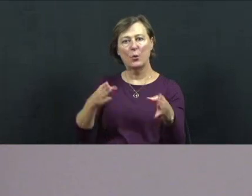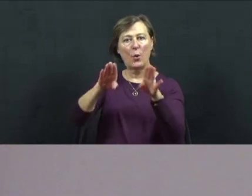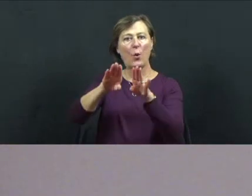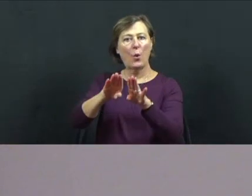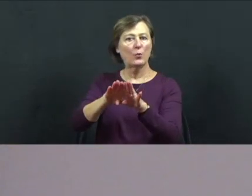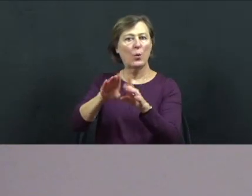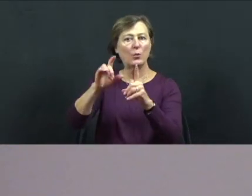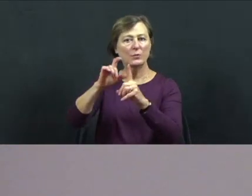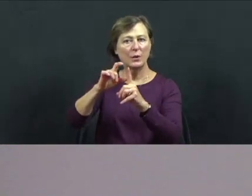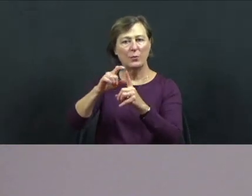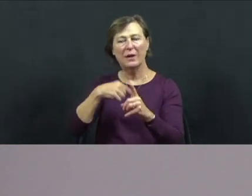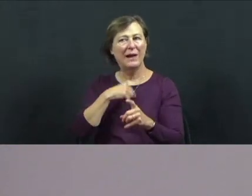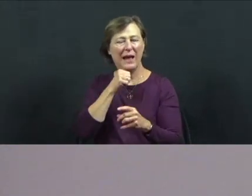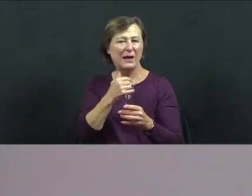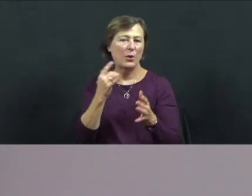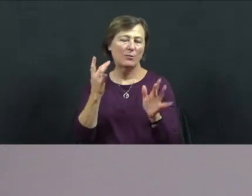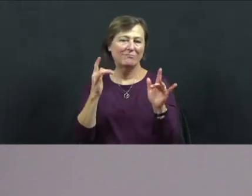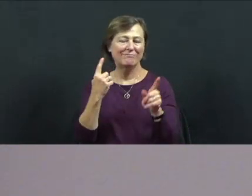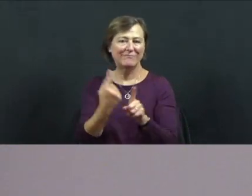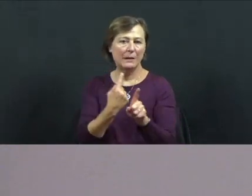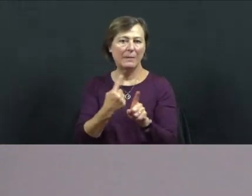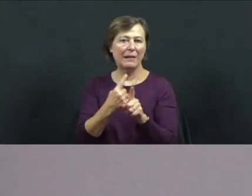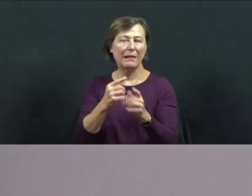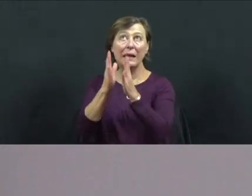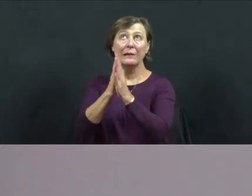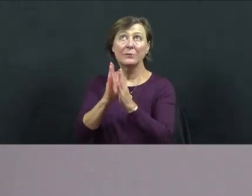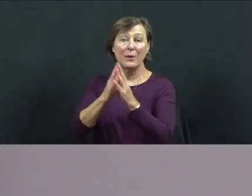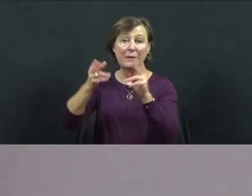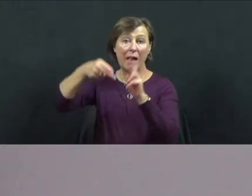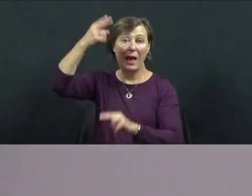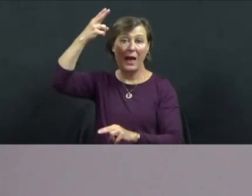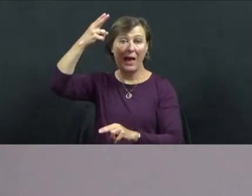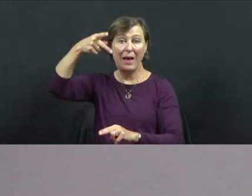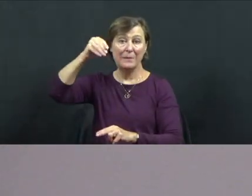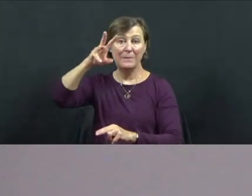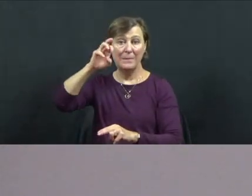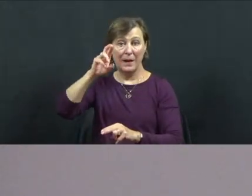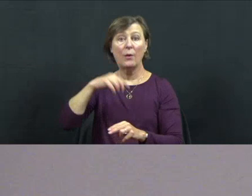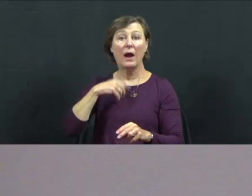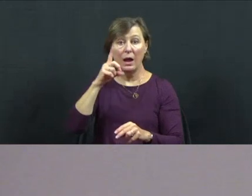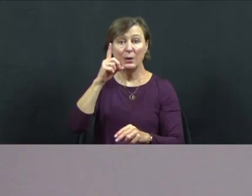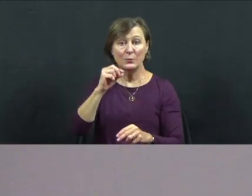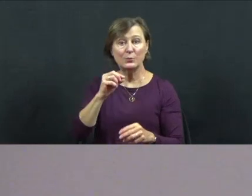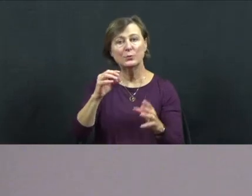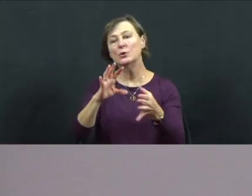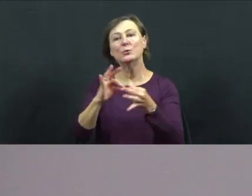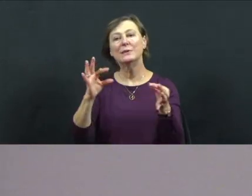power, I do almost daily recite these words: